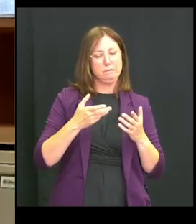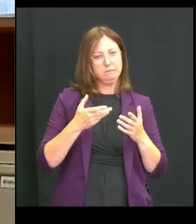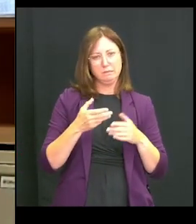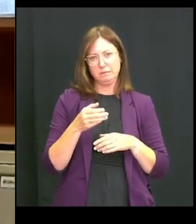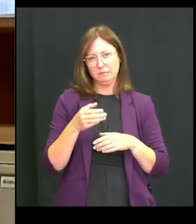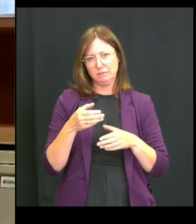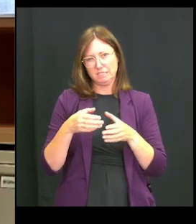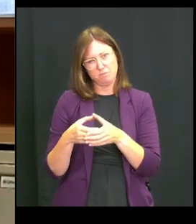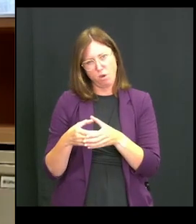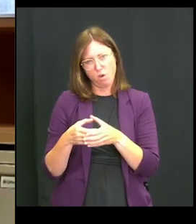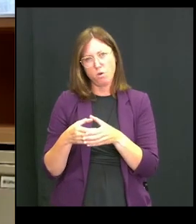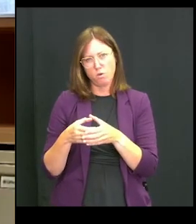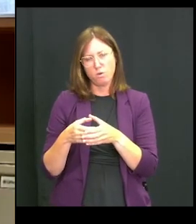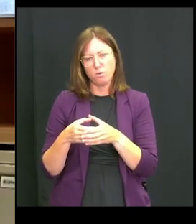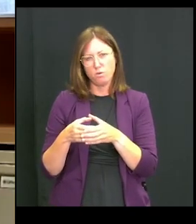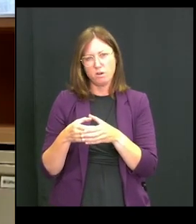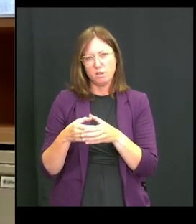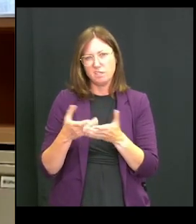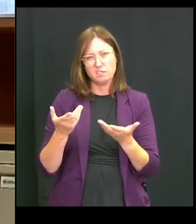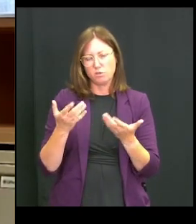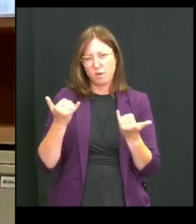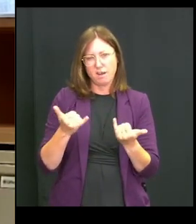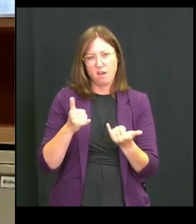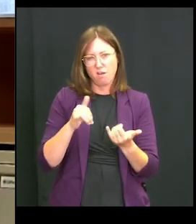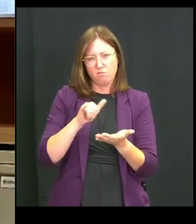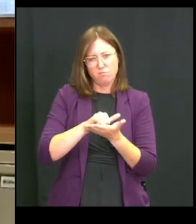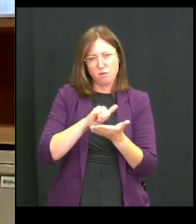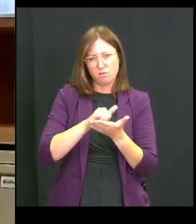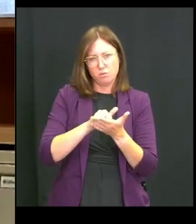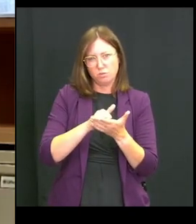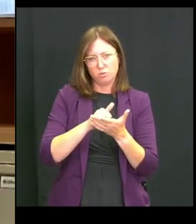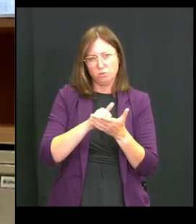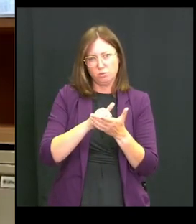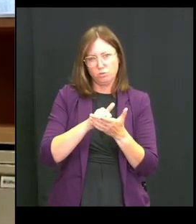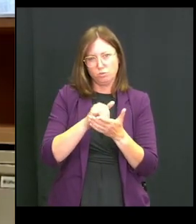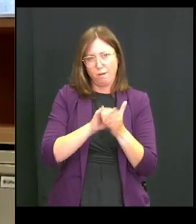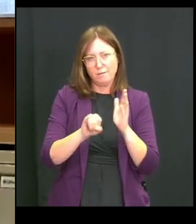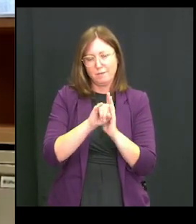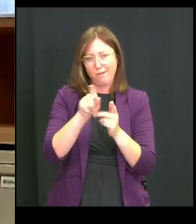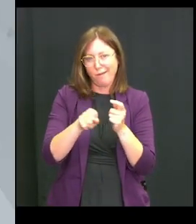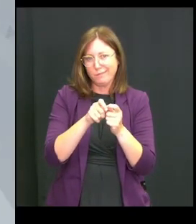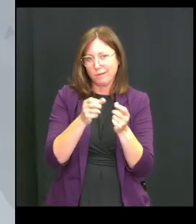So unfortunately it's not possible to slice and dice that fine to evaluate that.